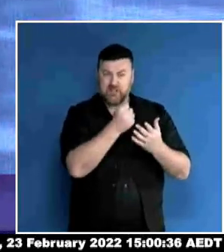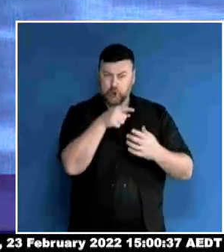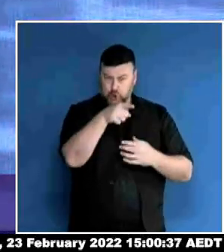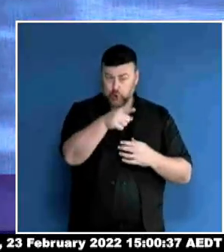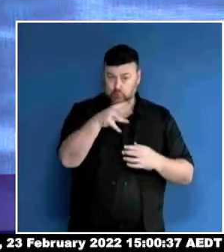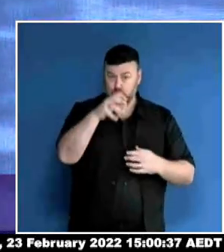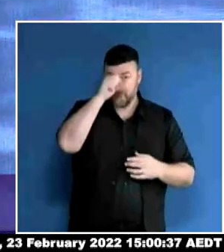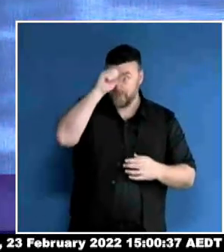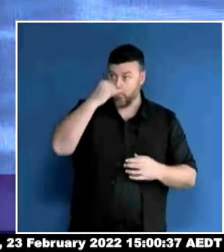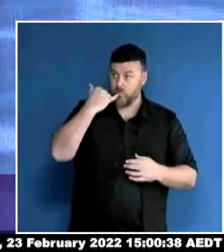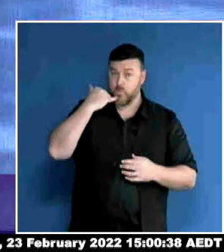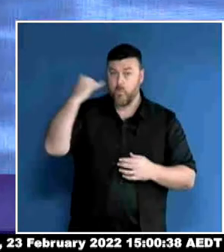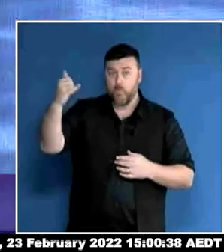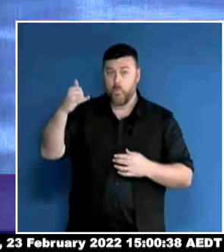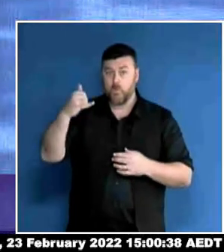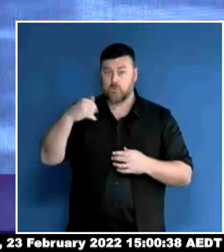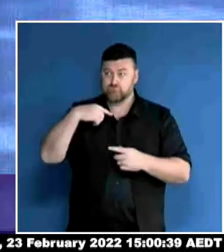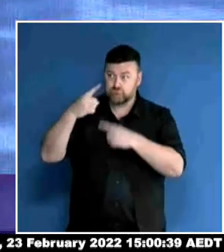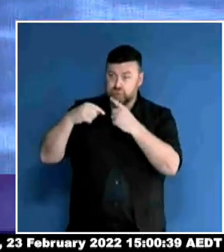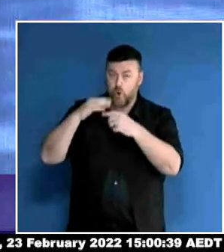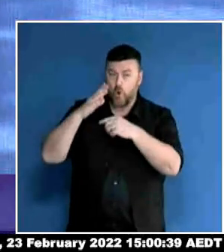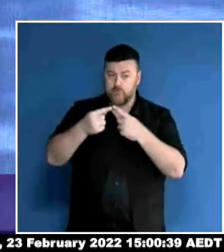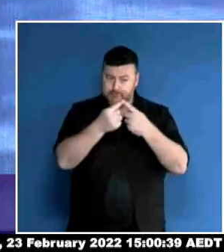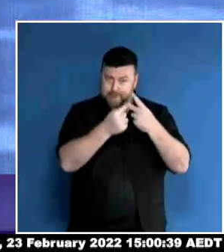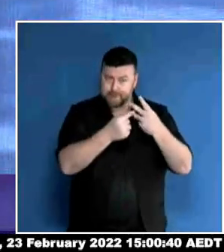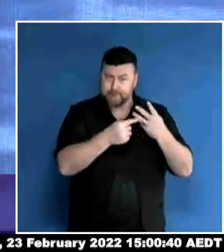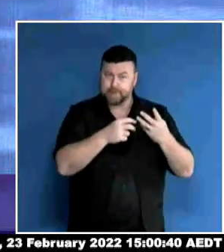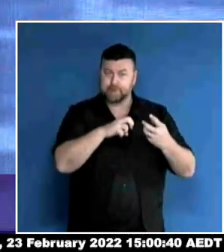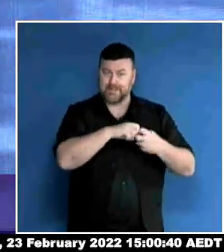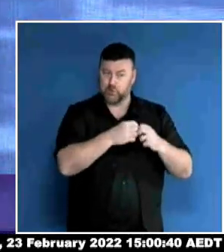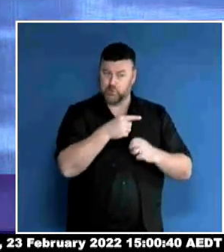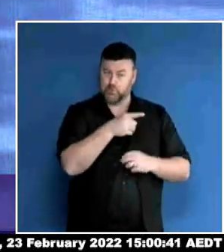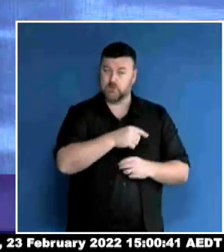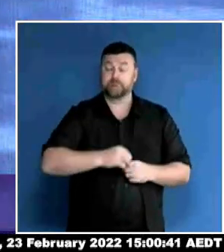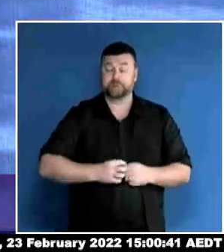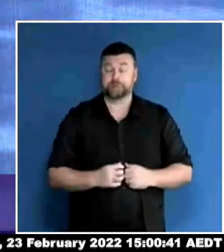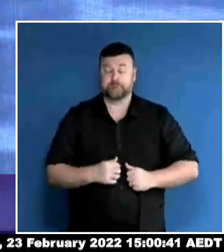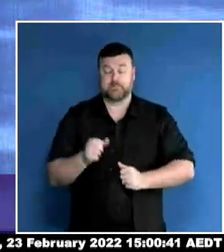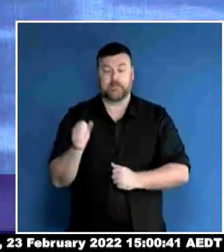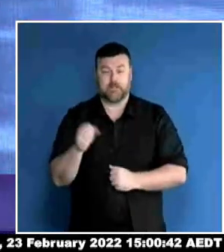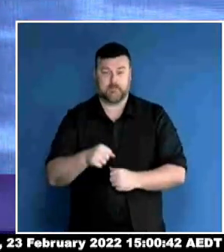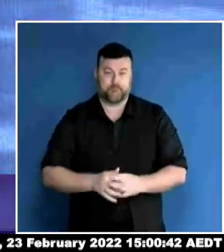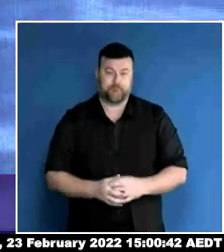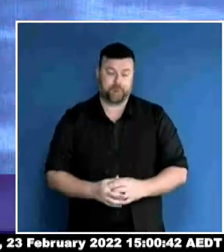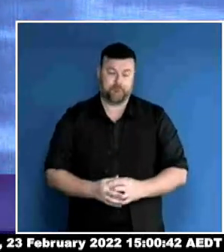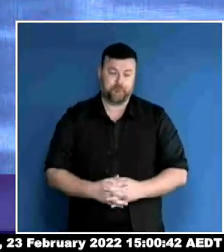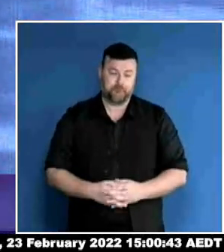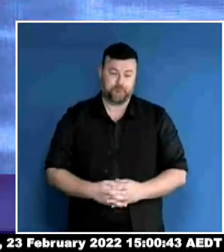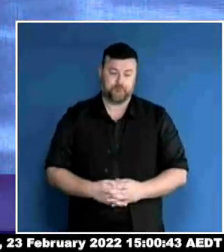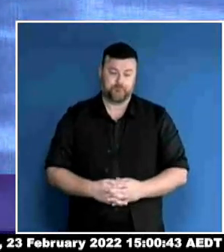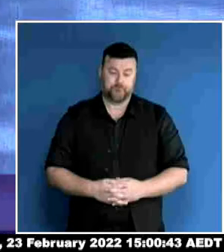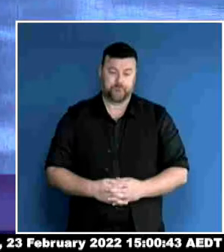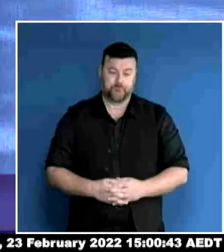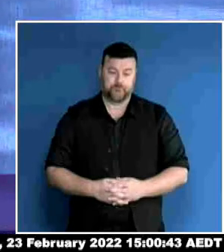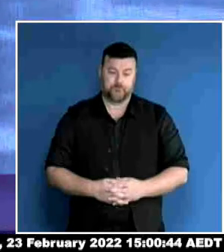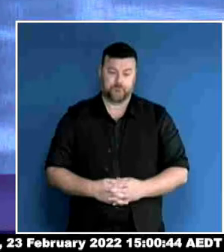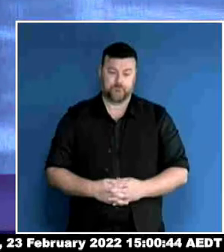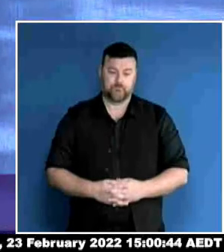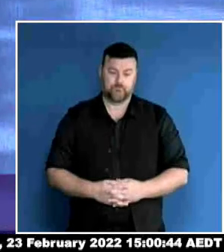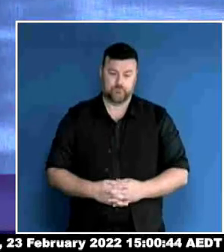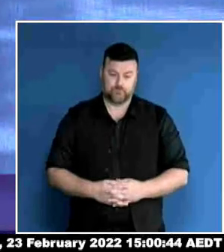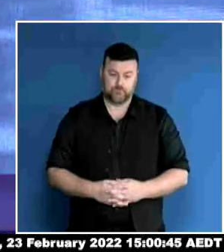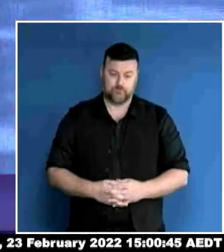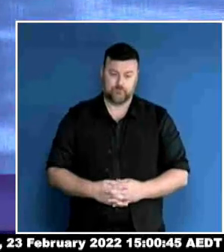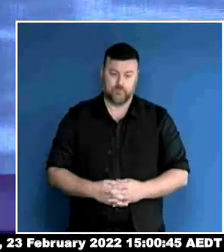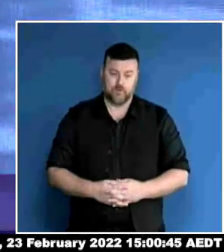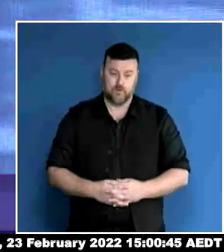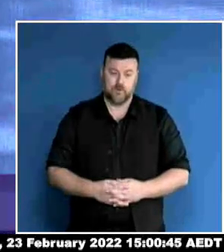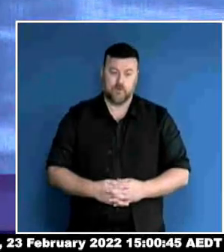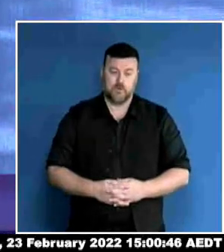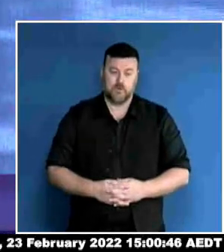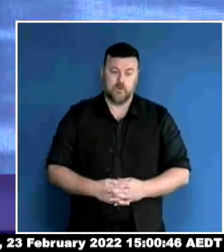From around November 2019, you didn't receive any more post-placement